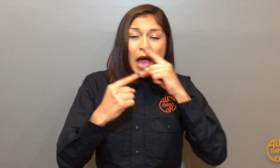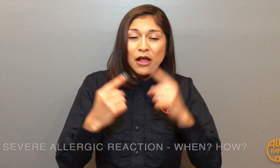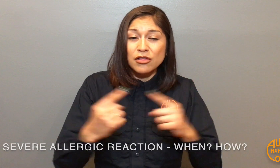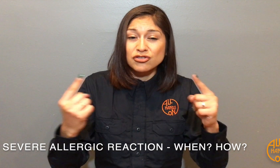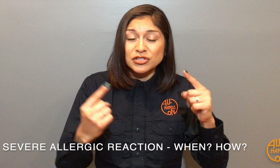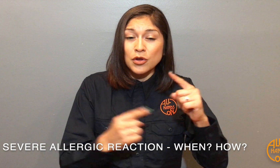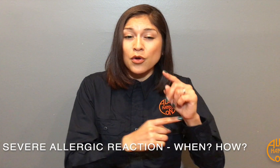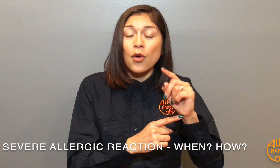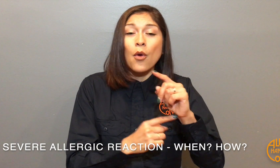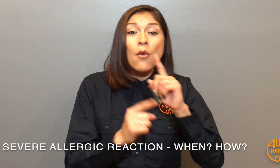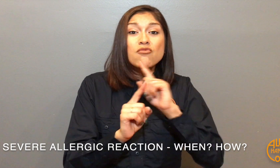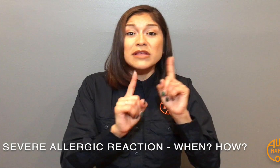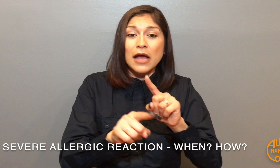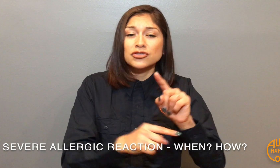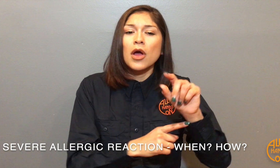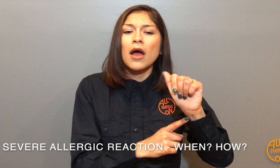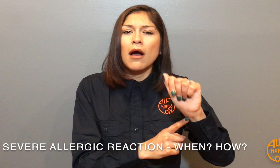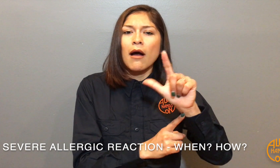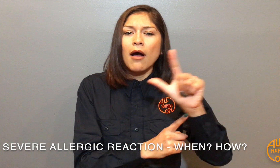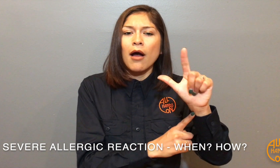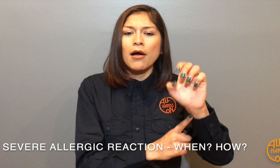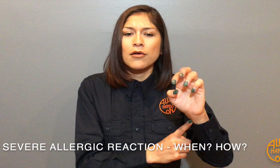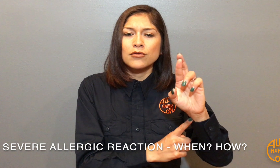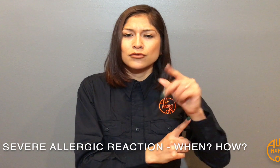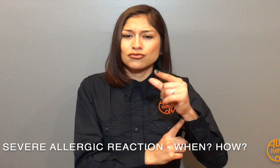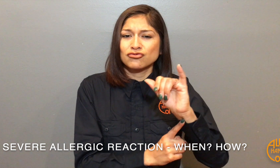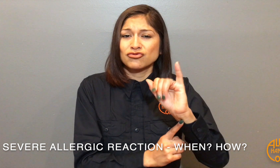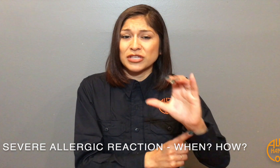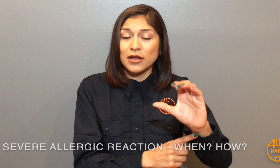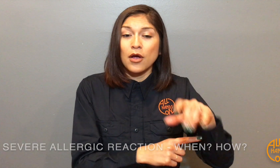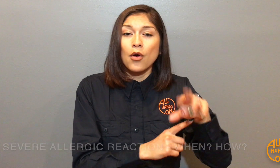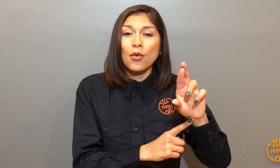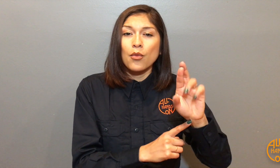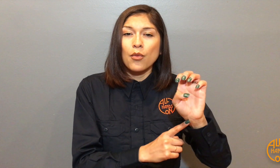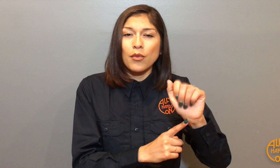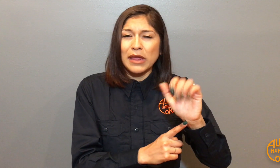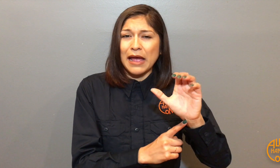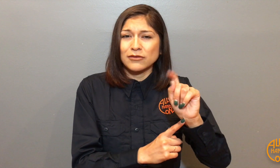if you're having a severe allergic reaction